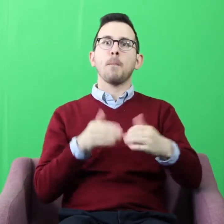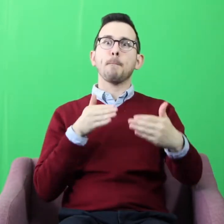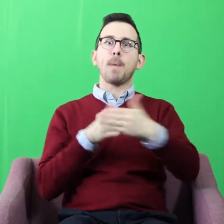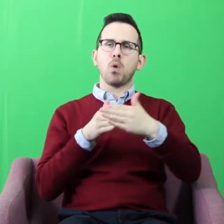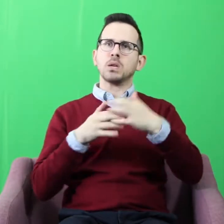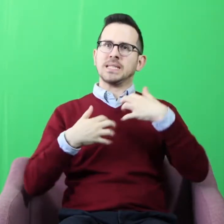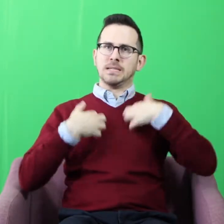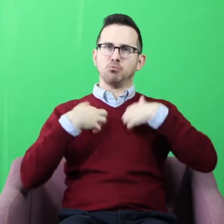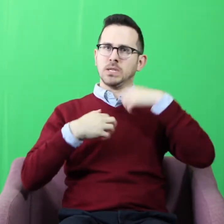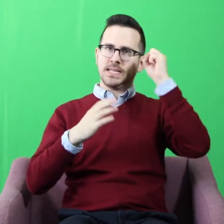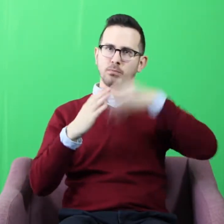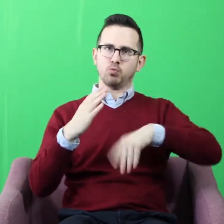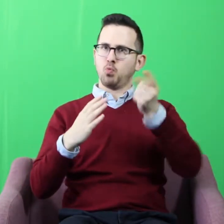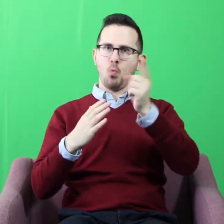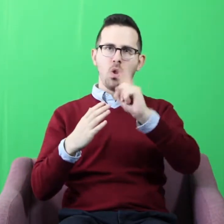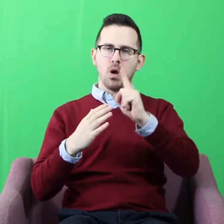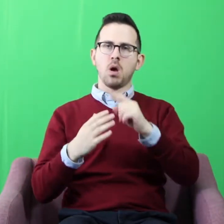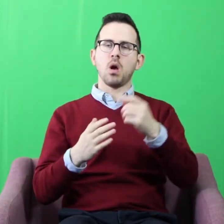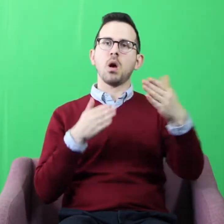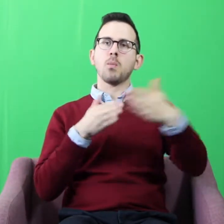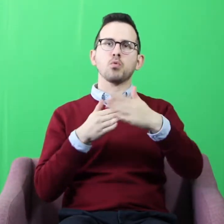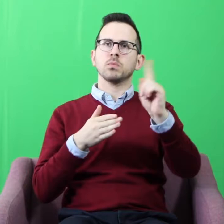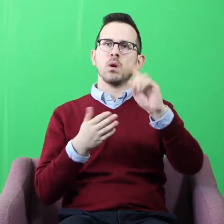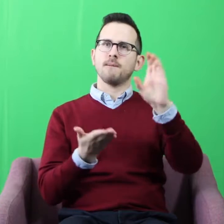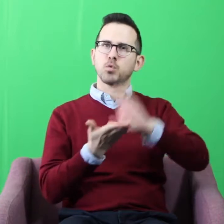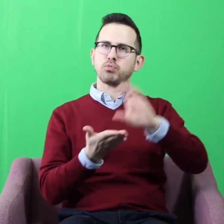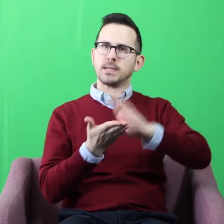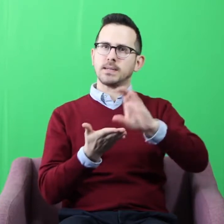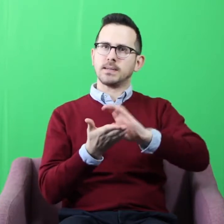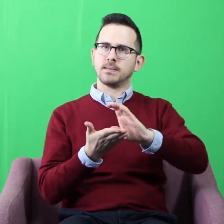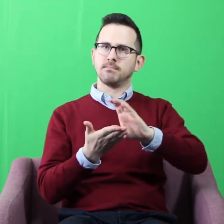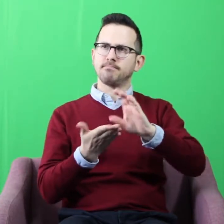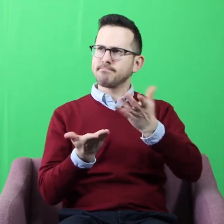Another barrier we faced was securing funding.